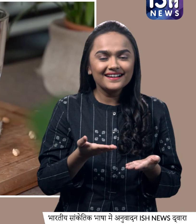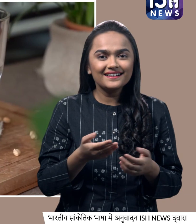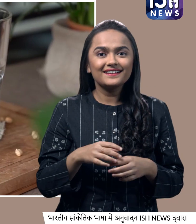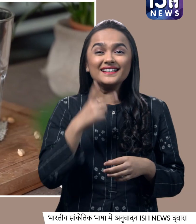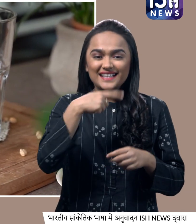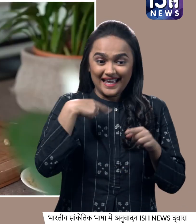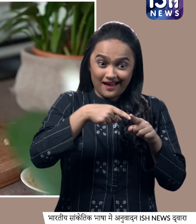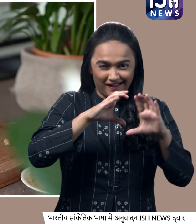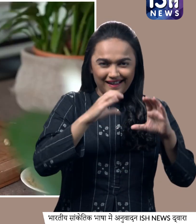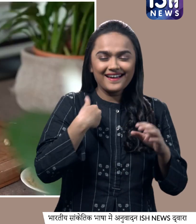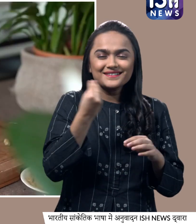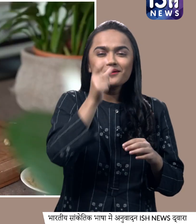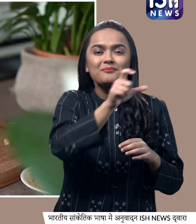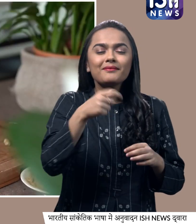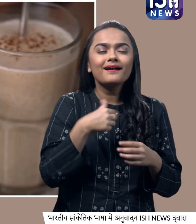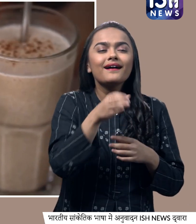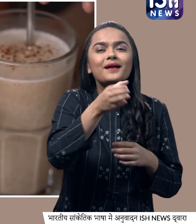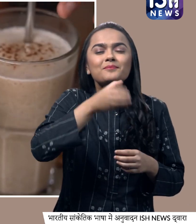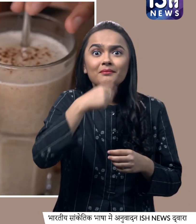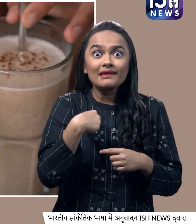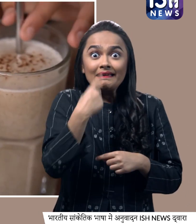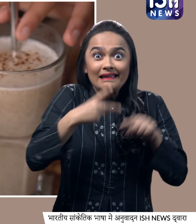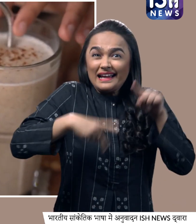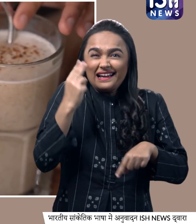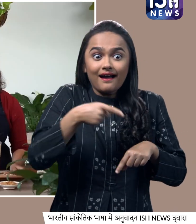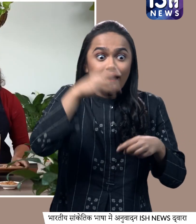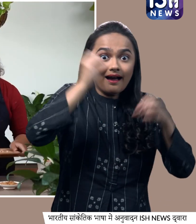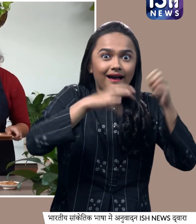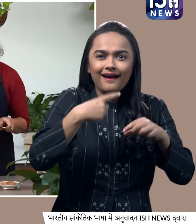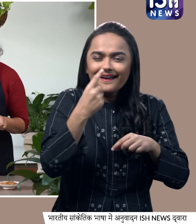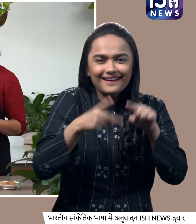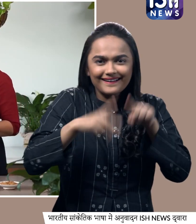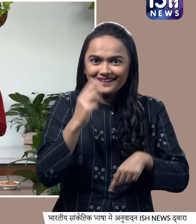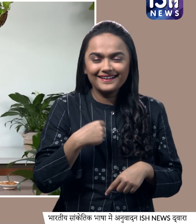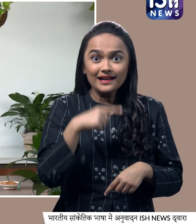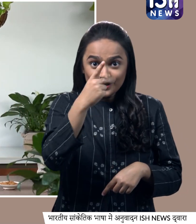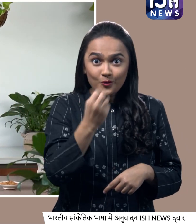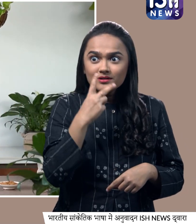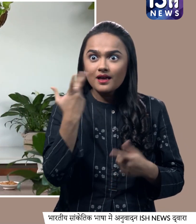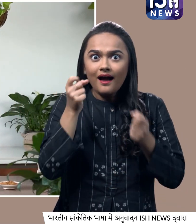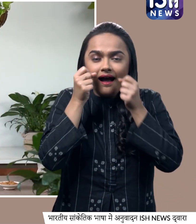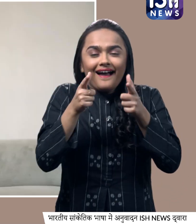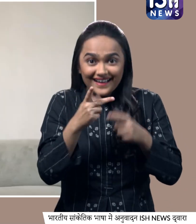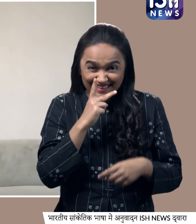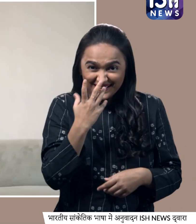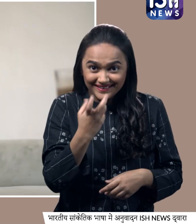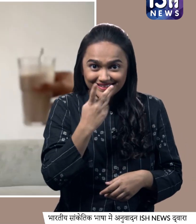We made some people taste it without telling them what is in it Would you like to see their reactions?